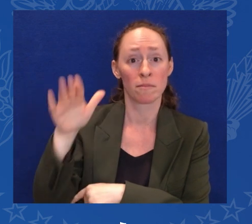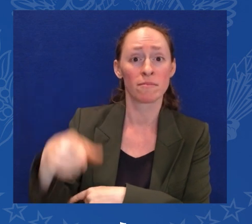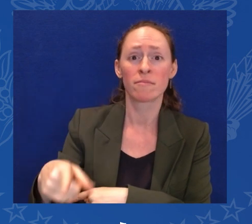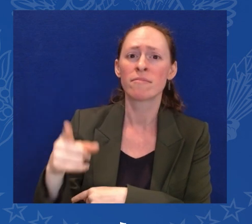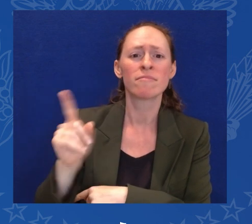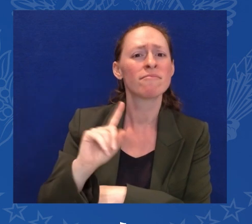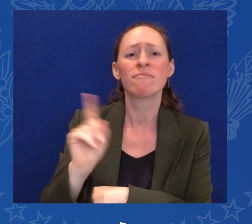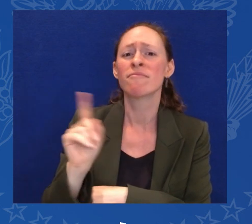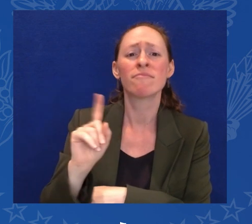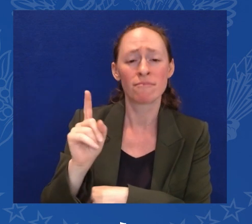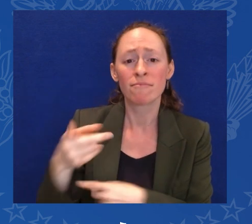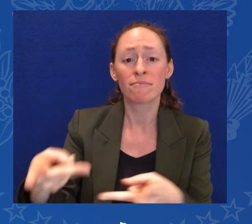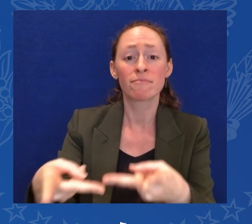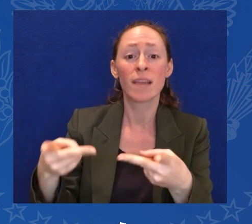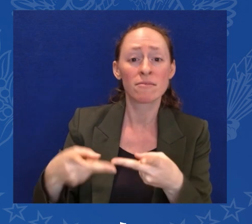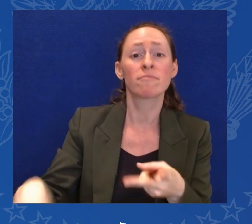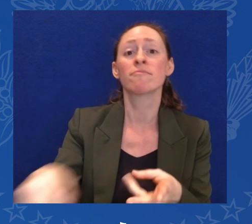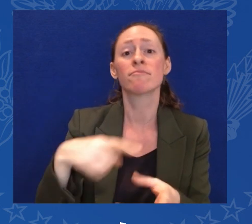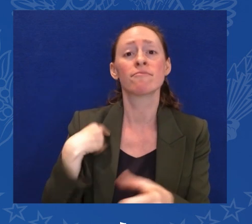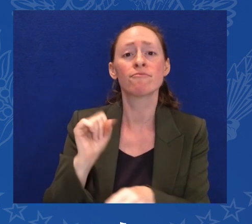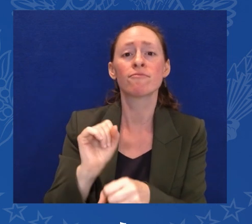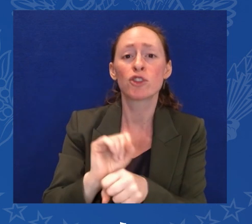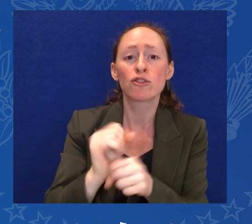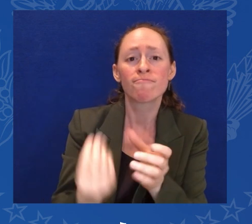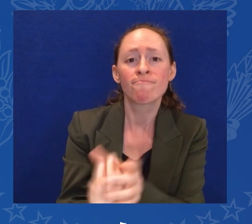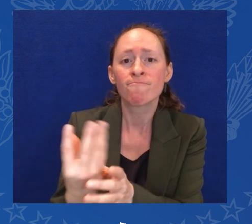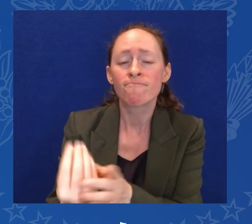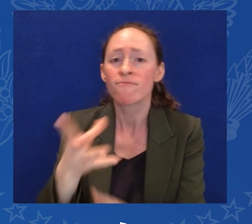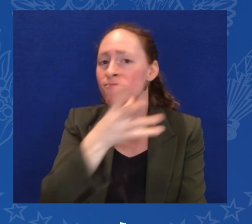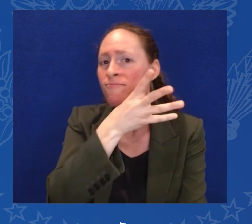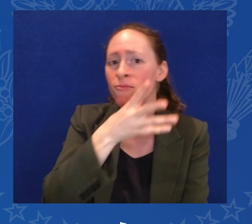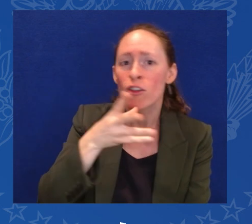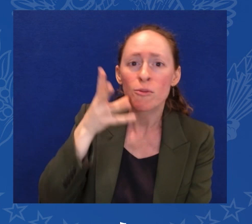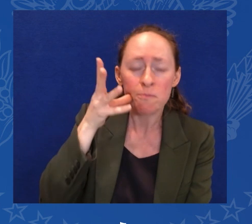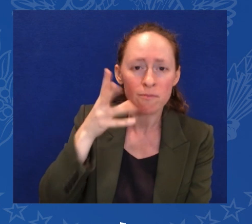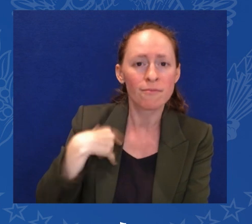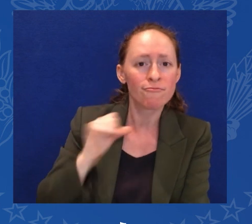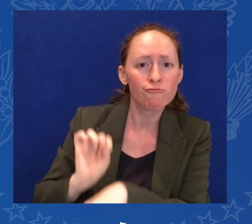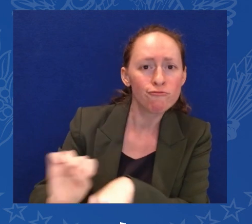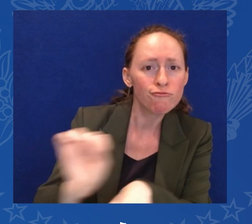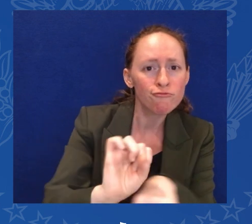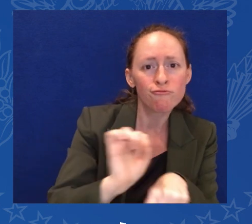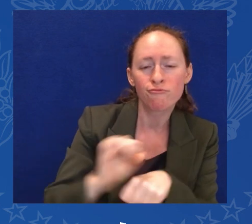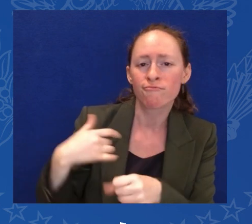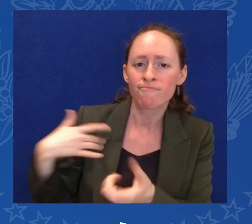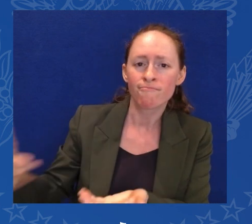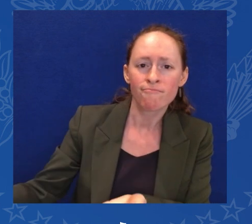focused upon my quota, not making history. From the outhouse to the White House;